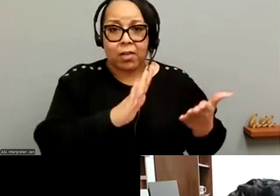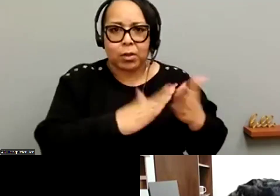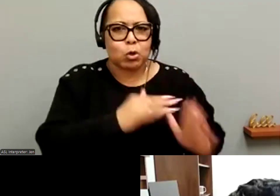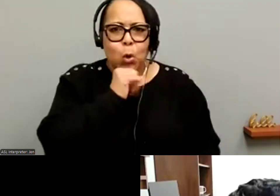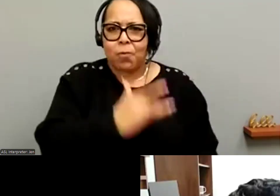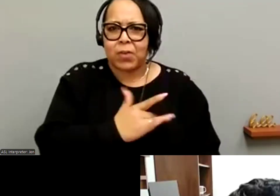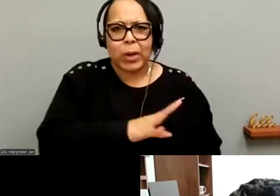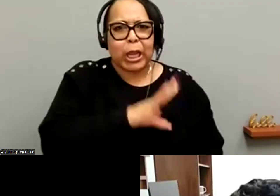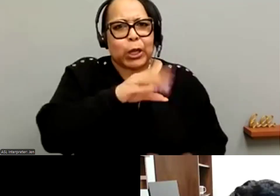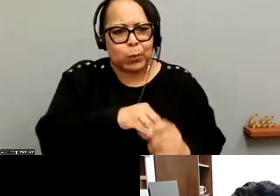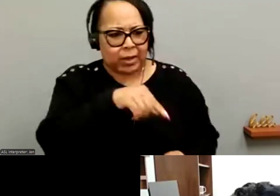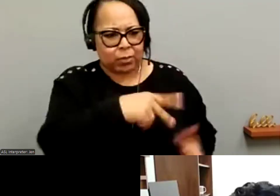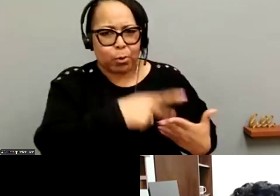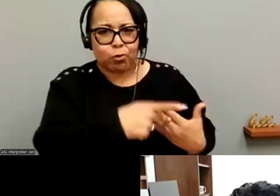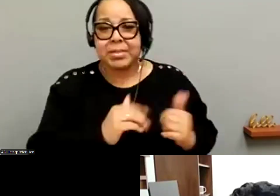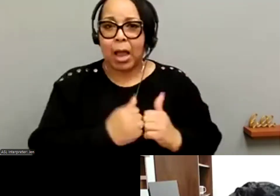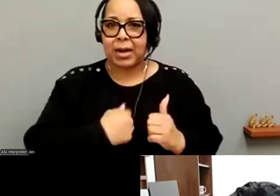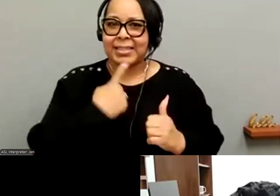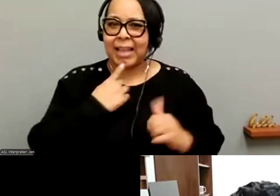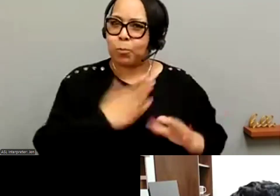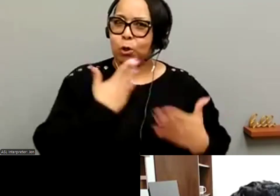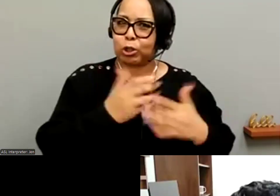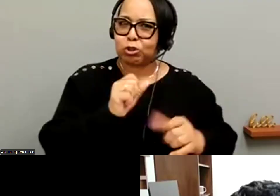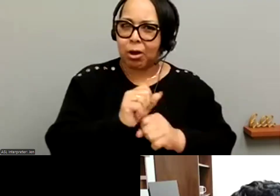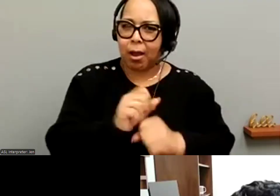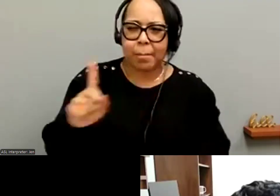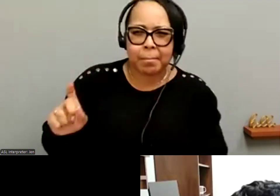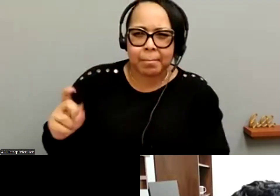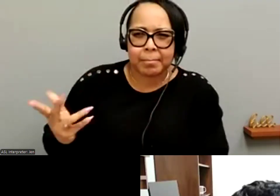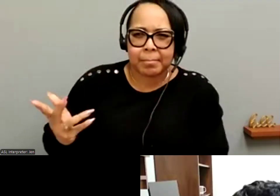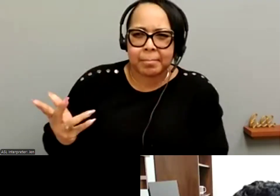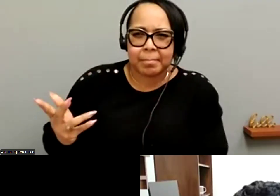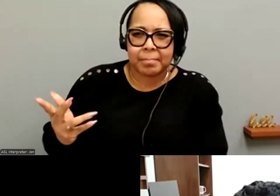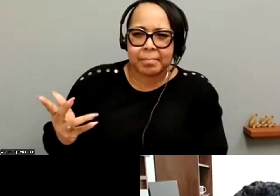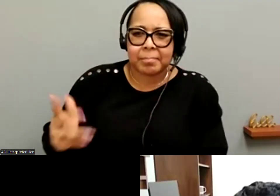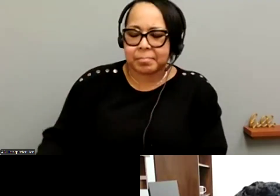13:11:46 in those programs, how can I say 13:11:50 I'm doing a good job? People